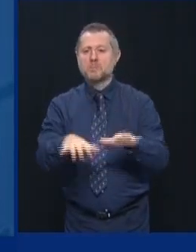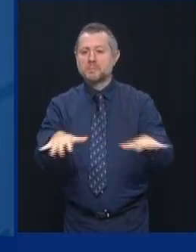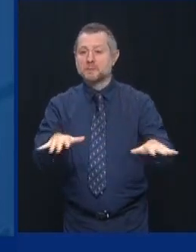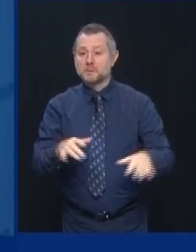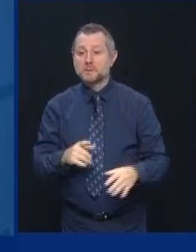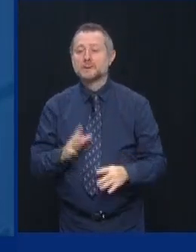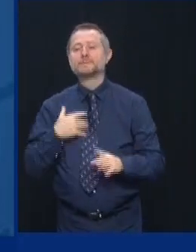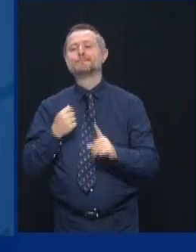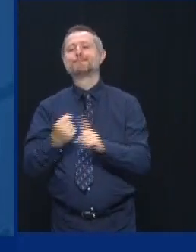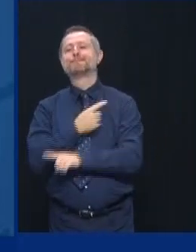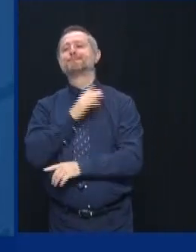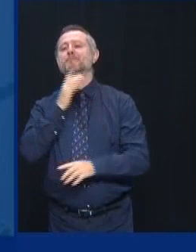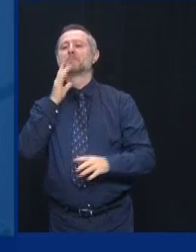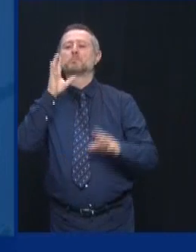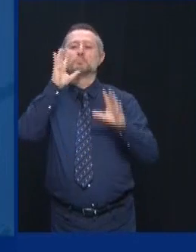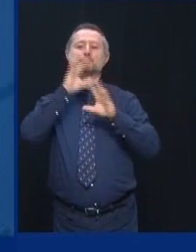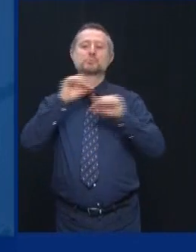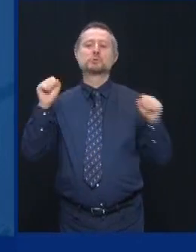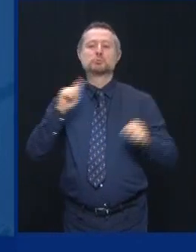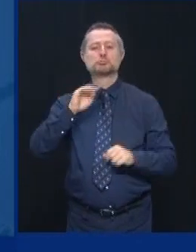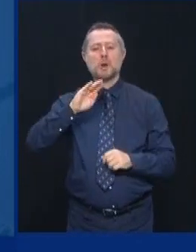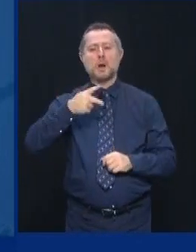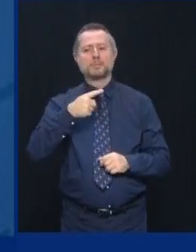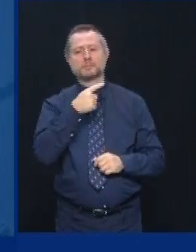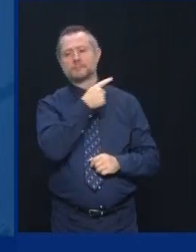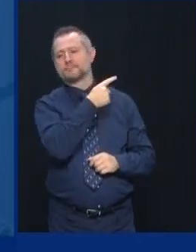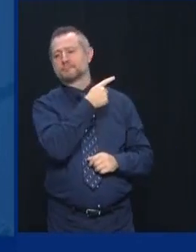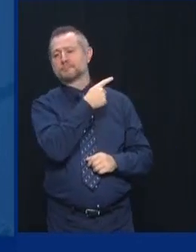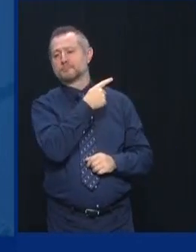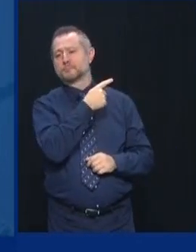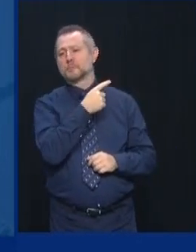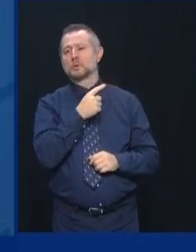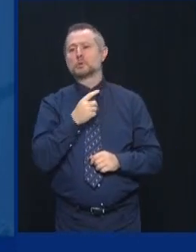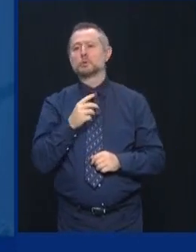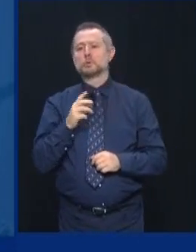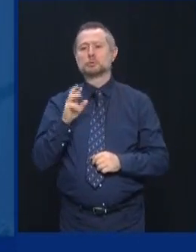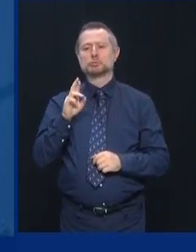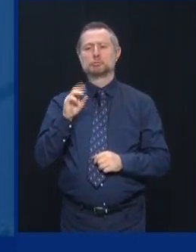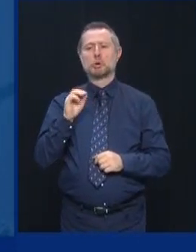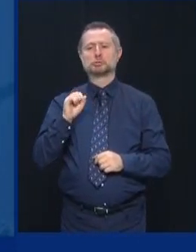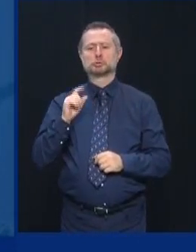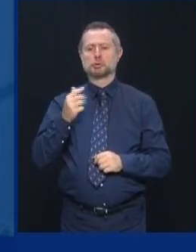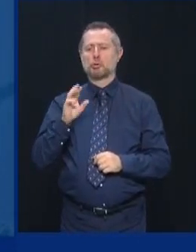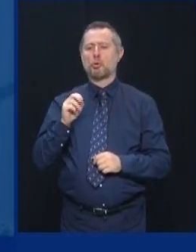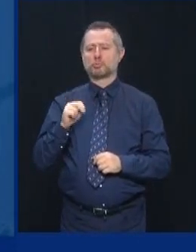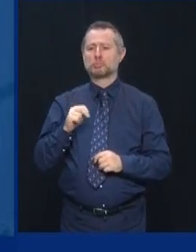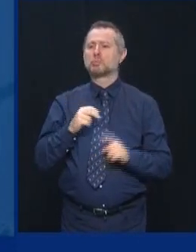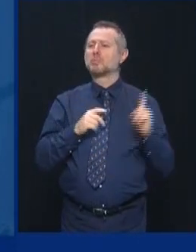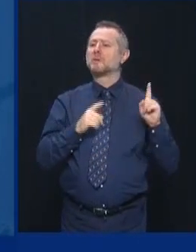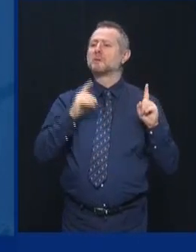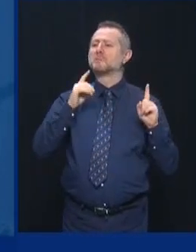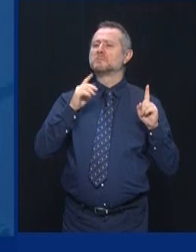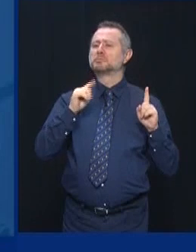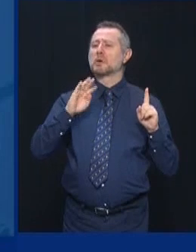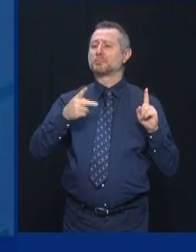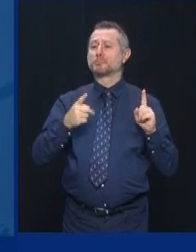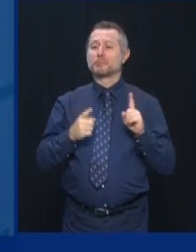AND WE'VE SEEN WHAT ONE PERSON CAN DO IN A GROUP. LOOK AT THIS ROSE GARDEN WITH THE PRESIDENT, BY THE WAY.